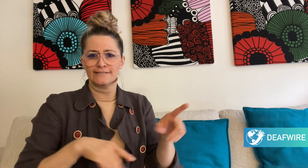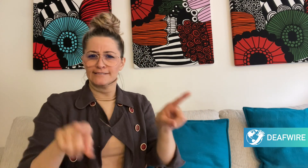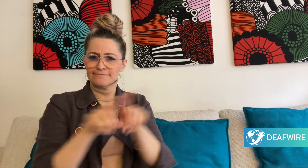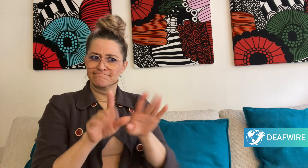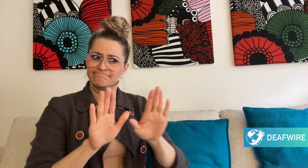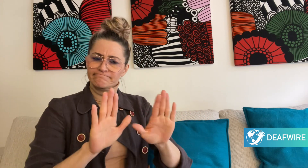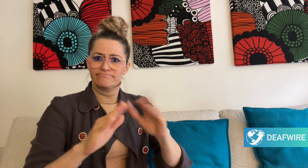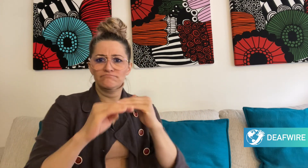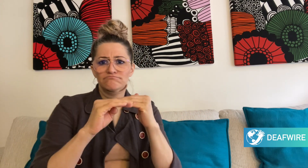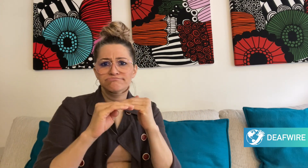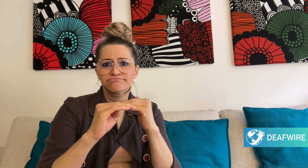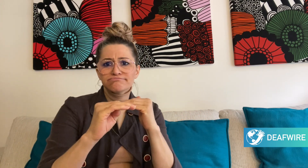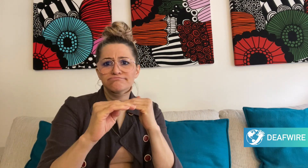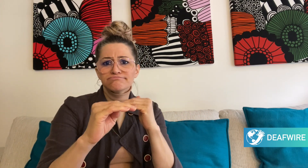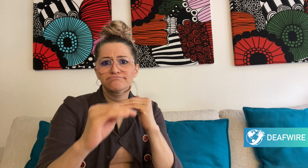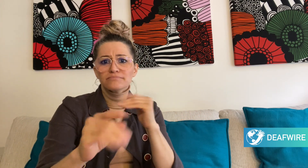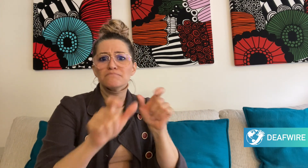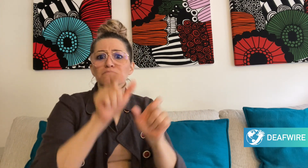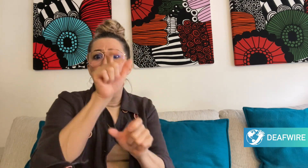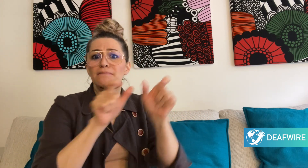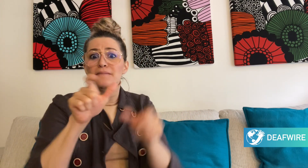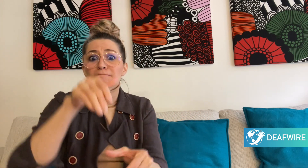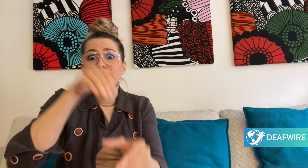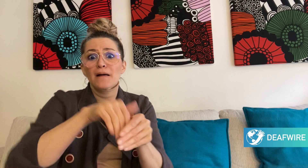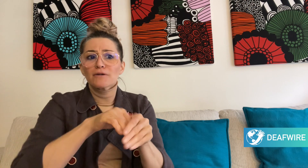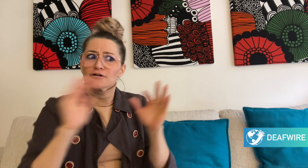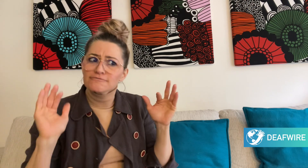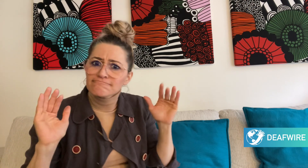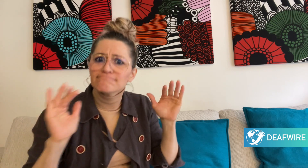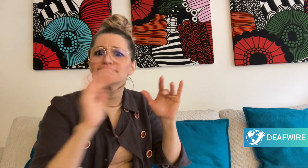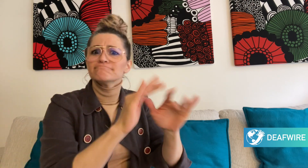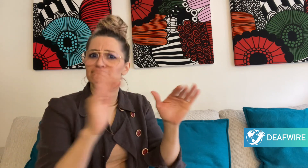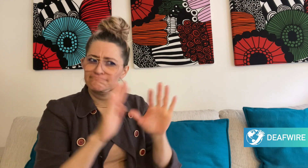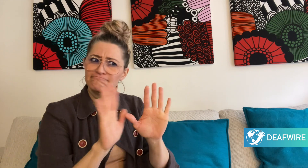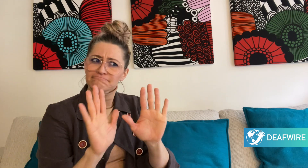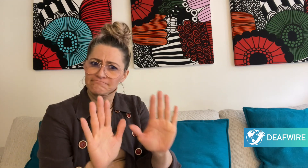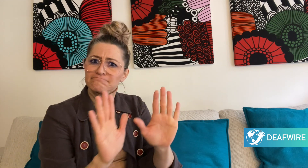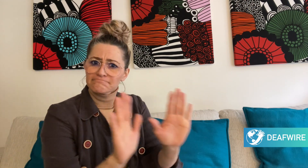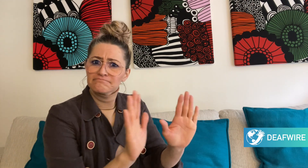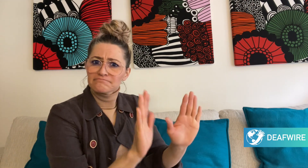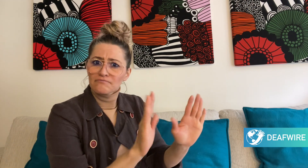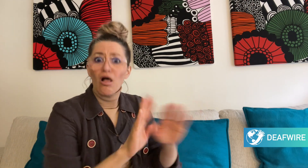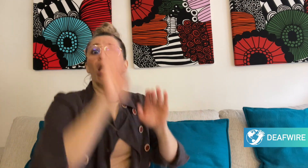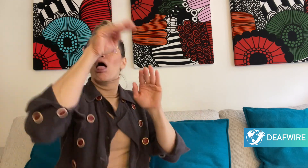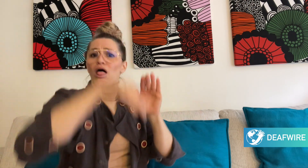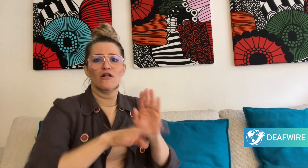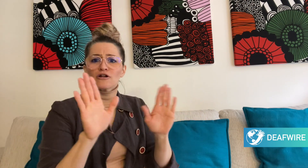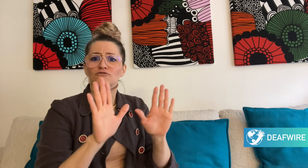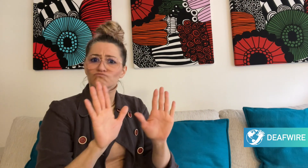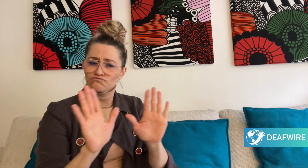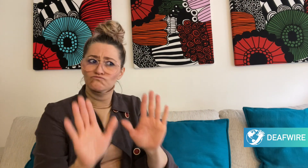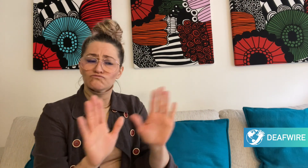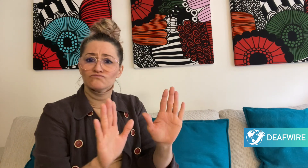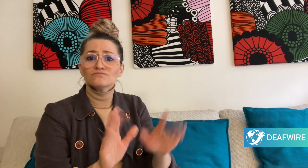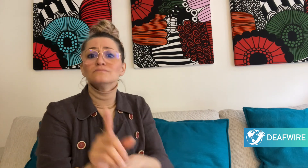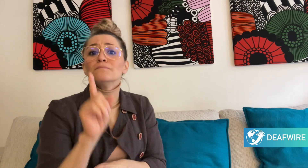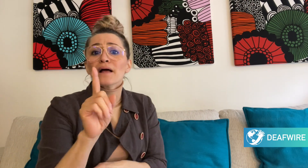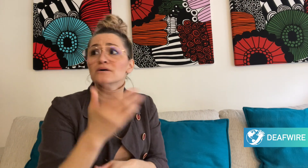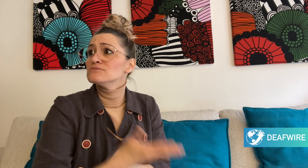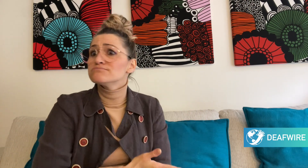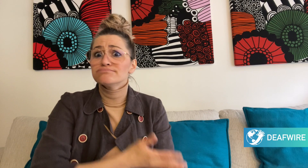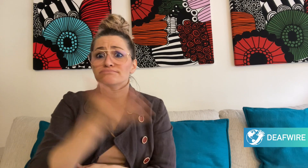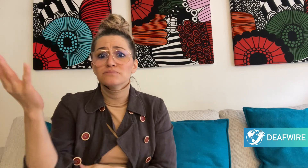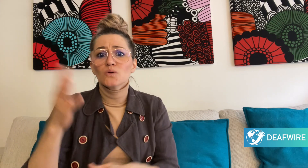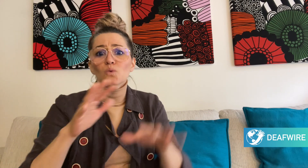to maintain a stable number of members, other Deaf clubs around